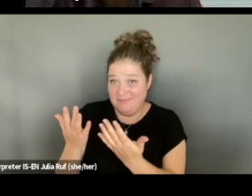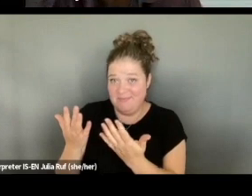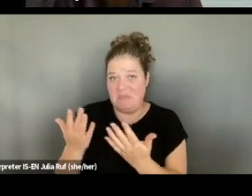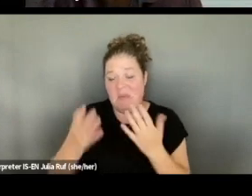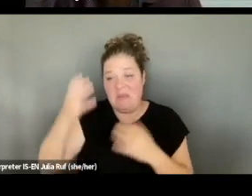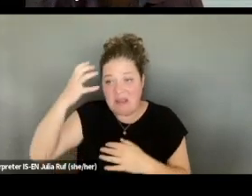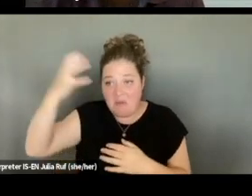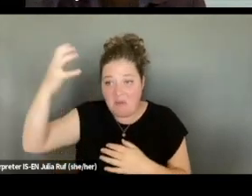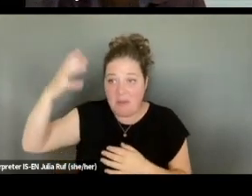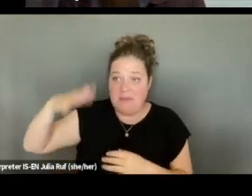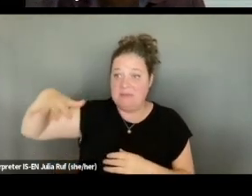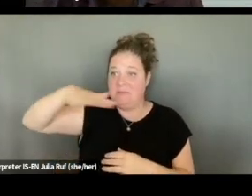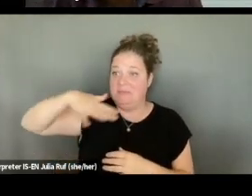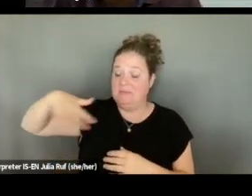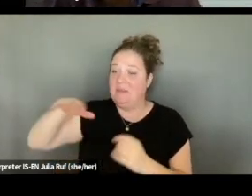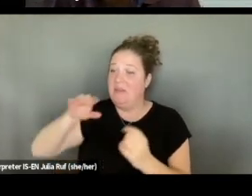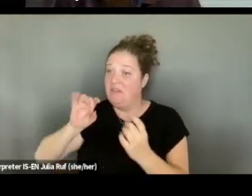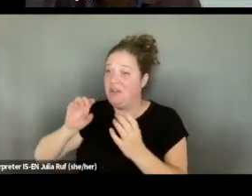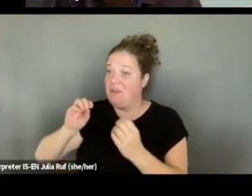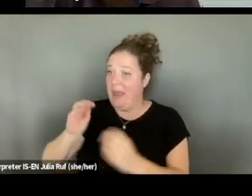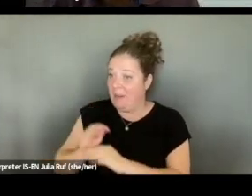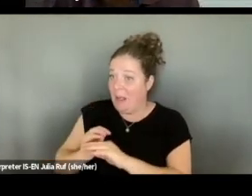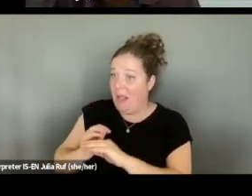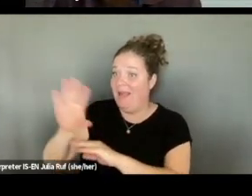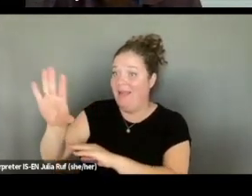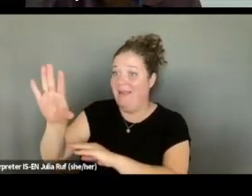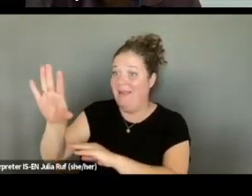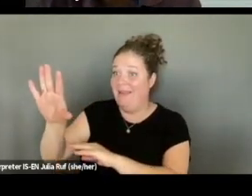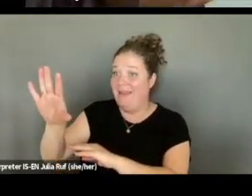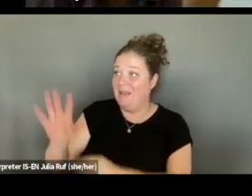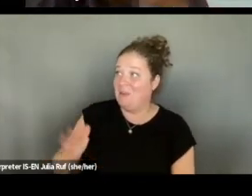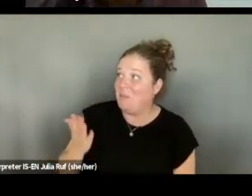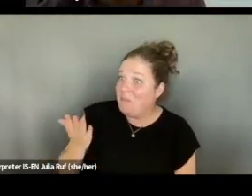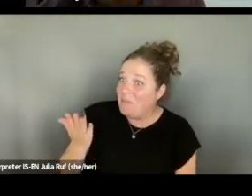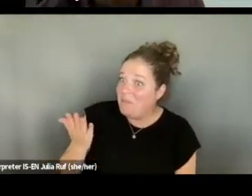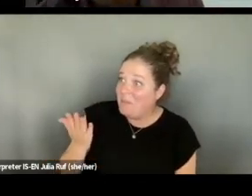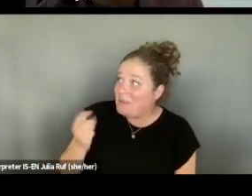feedback before to a public sector body about something and you didn't receive